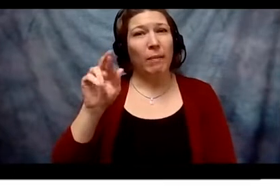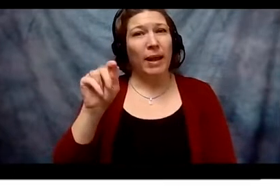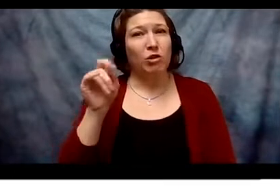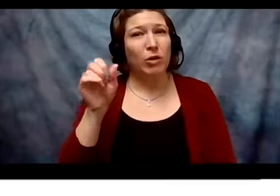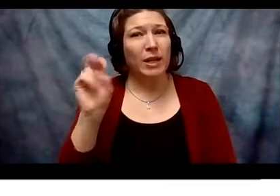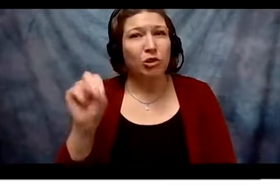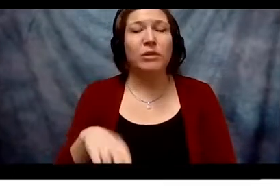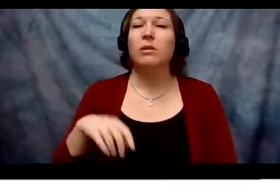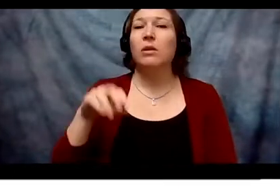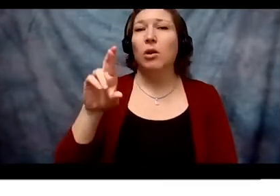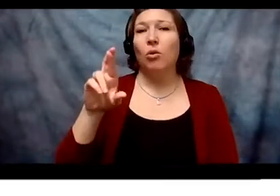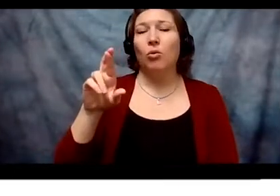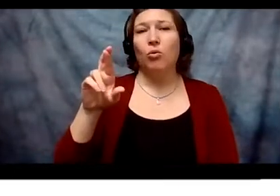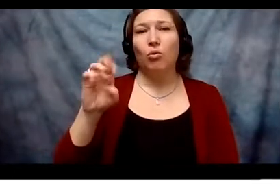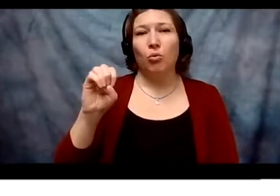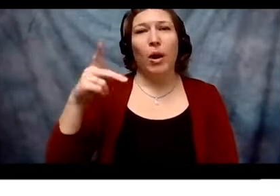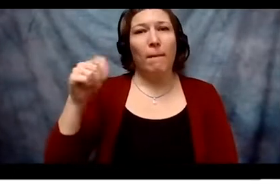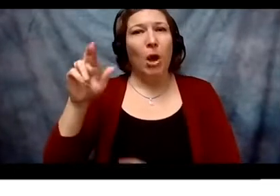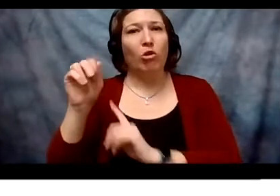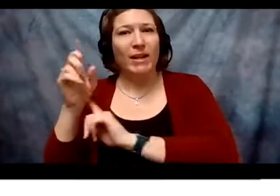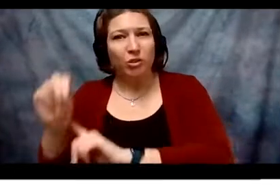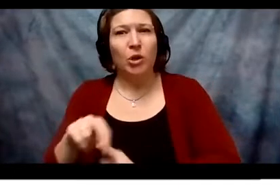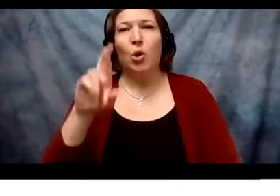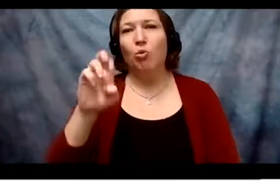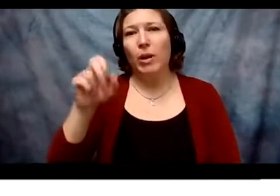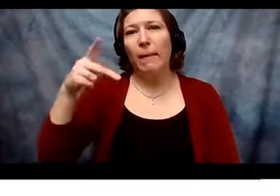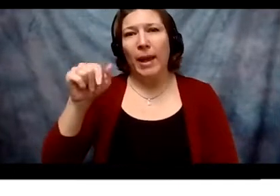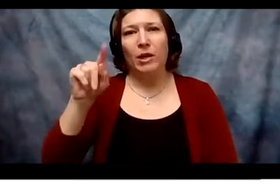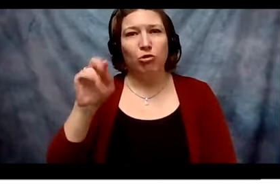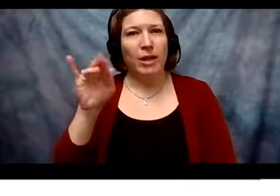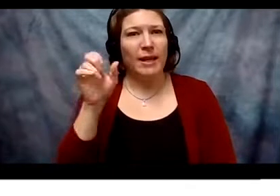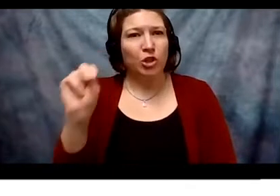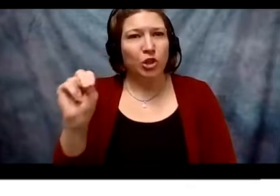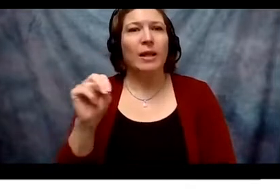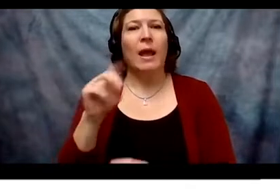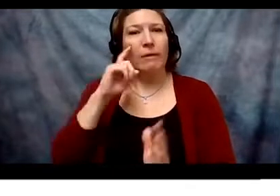and redress urgently needed for the scope of ethical acknowledgment